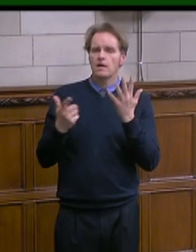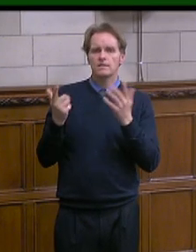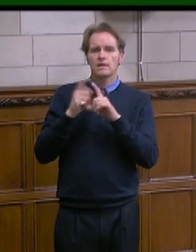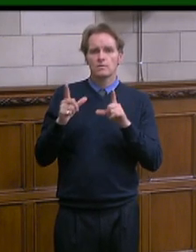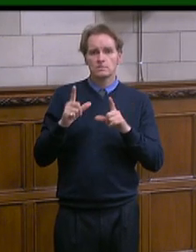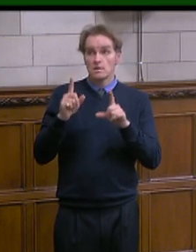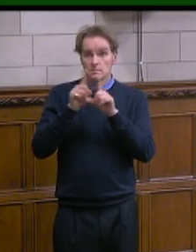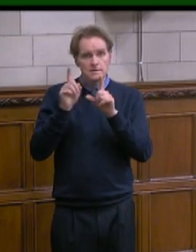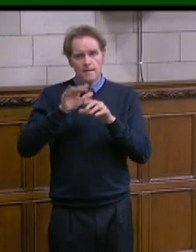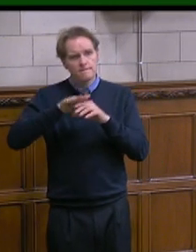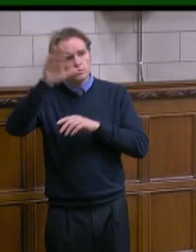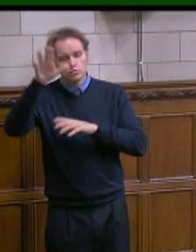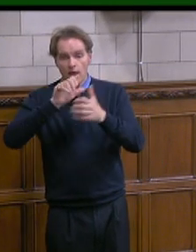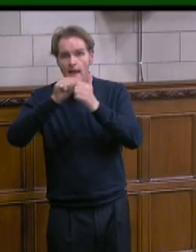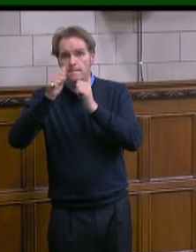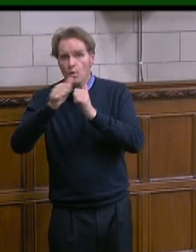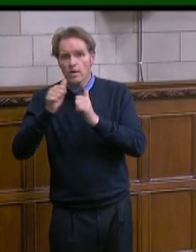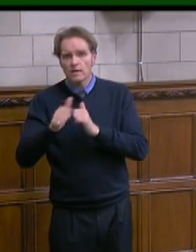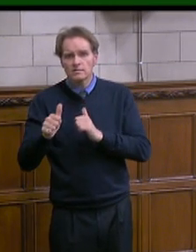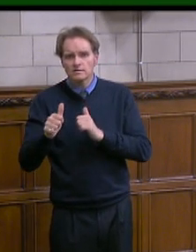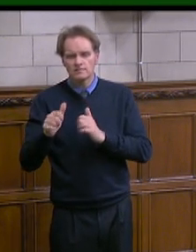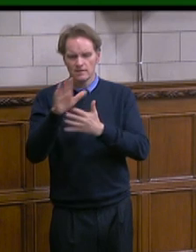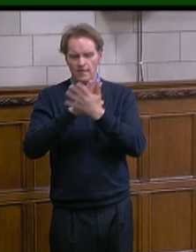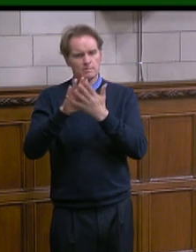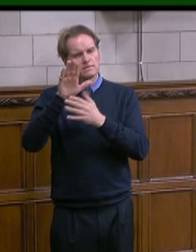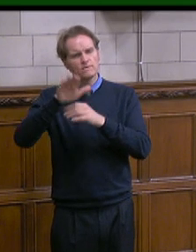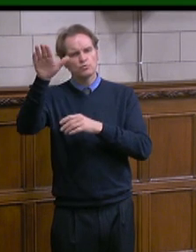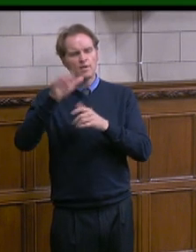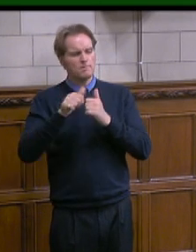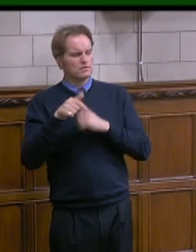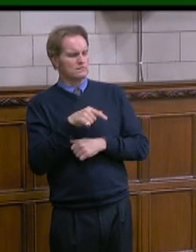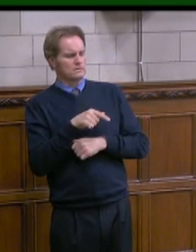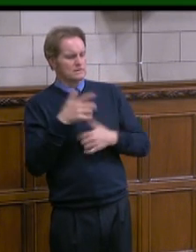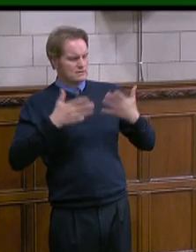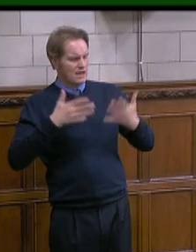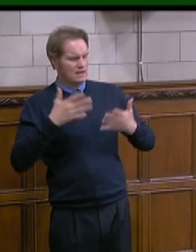That makes it harder for deaf children to evidence their full abilities and puts them